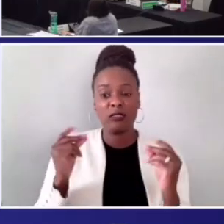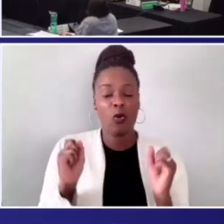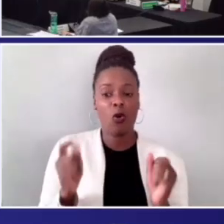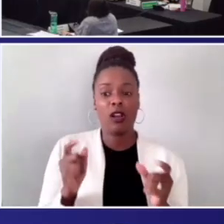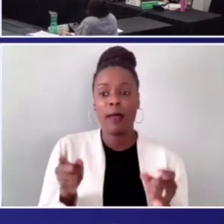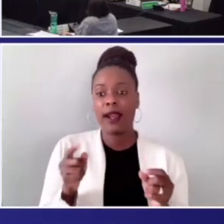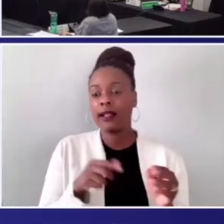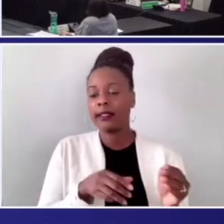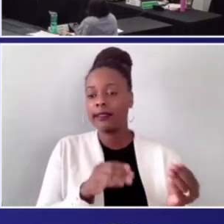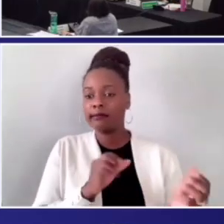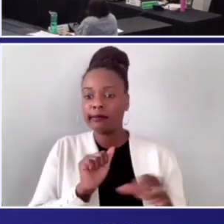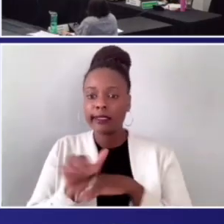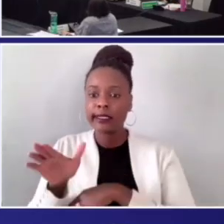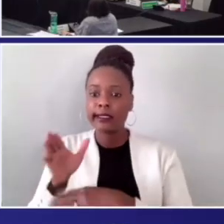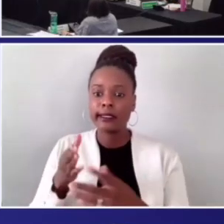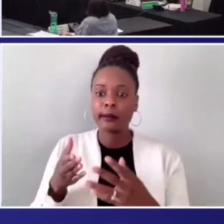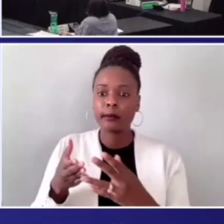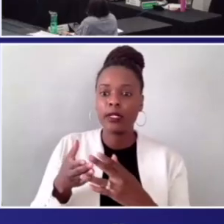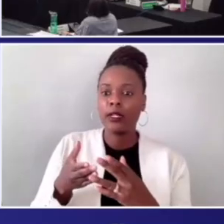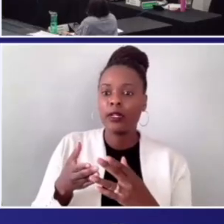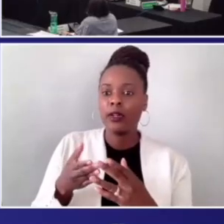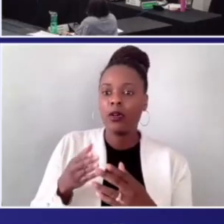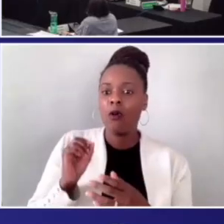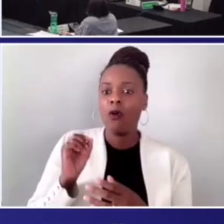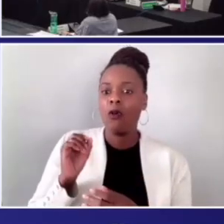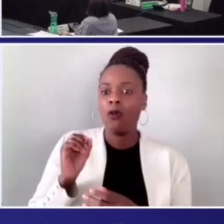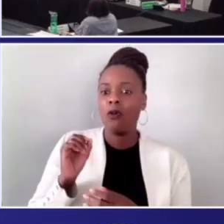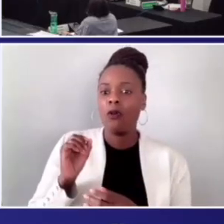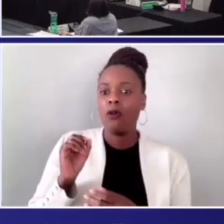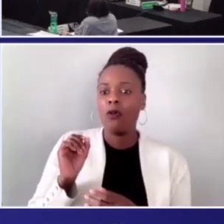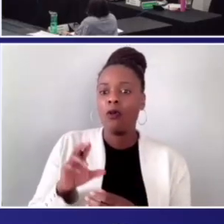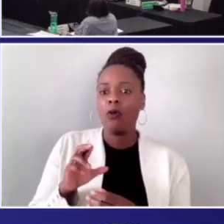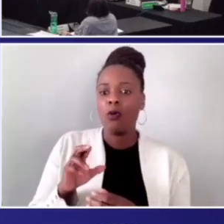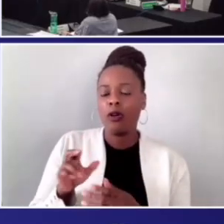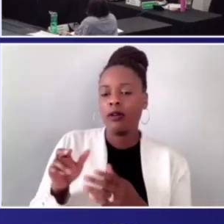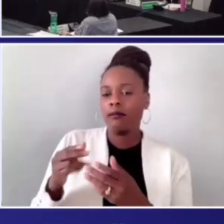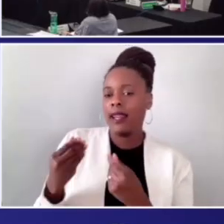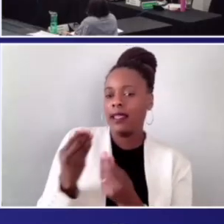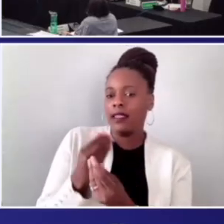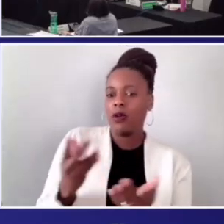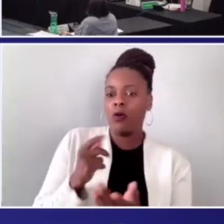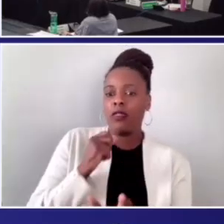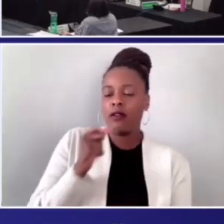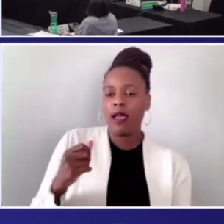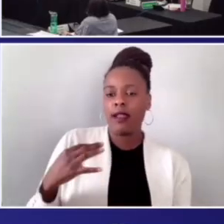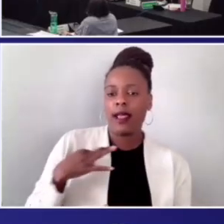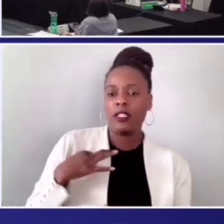or requiring clear disclosure of the PSLF ineligibility of these Tiered fixed payment plans?